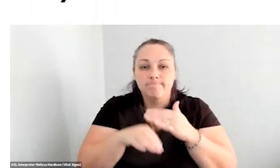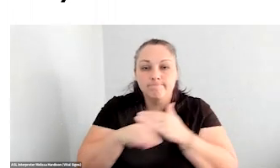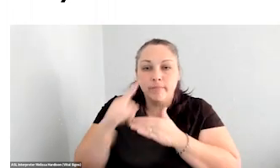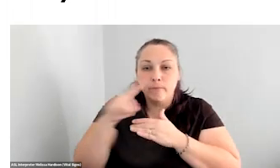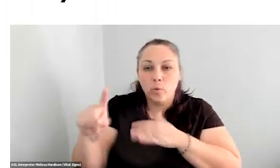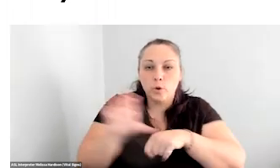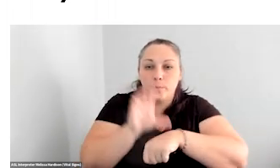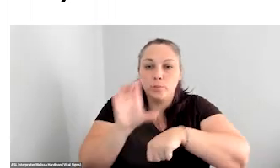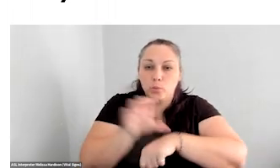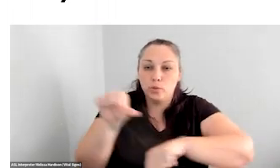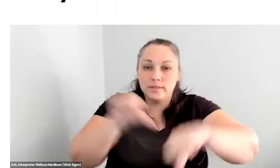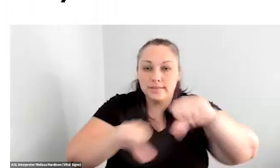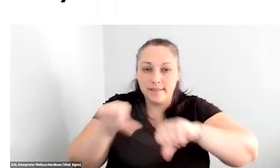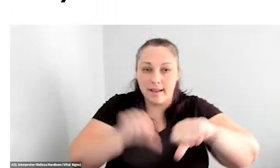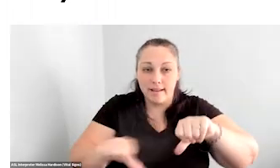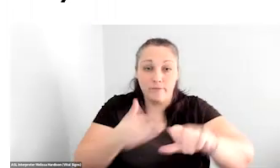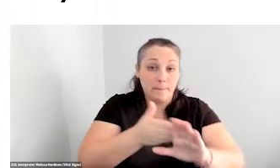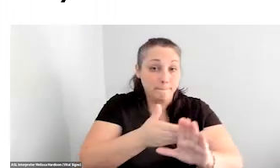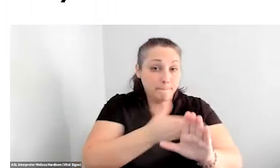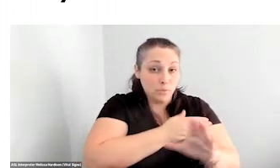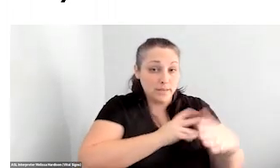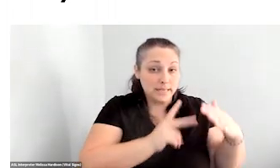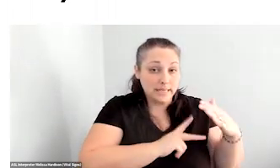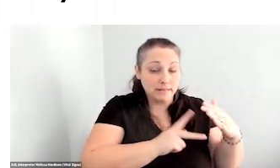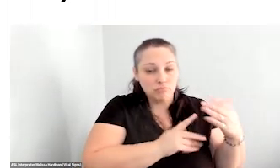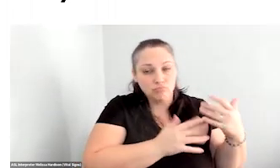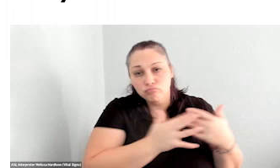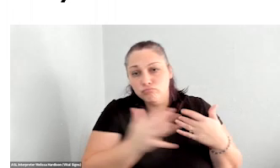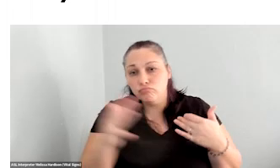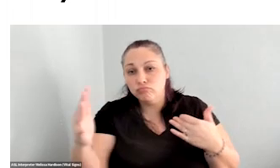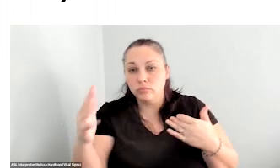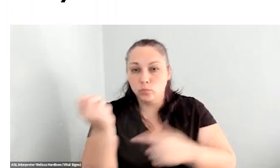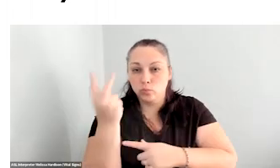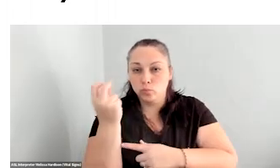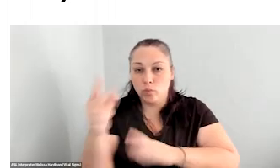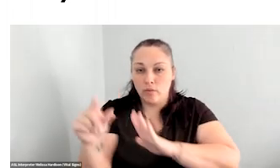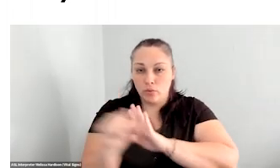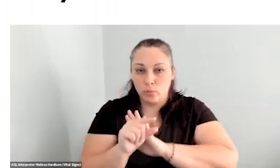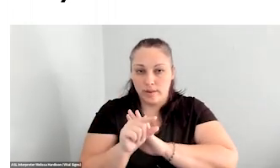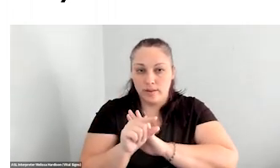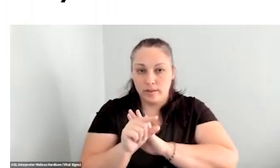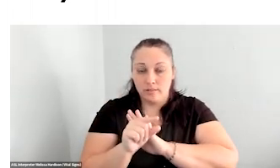Specifically the solicitations aims to provide high school teachers with the preparation,